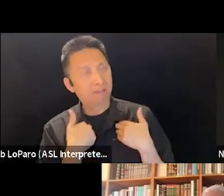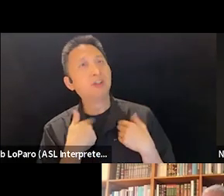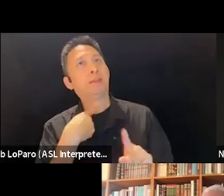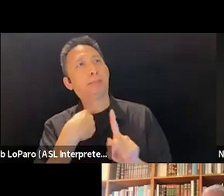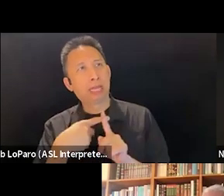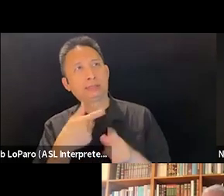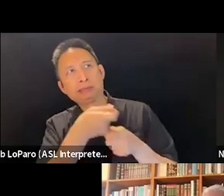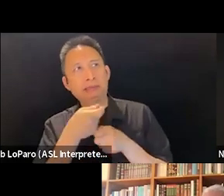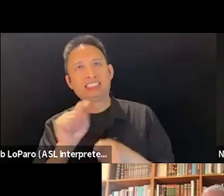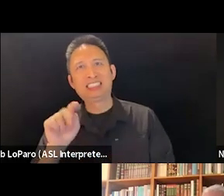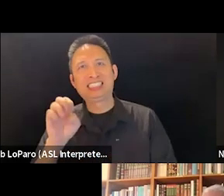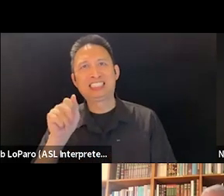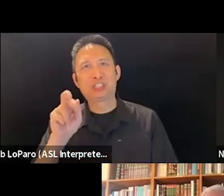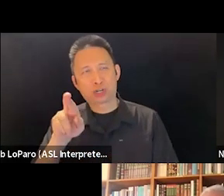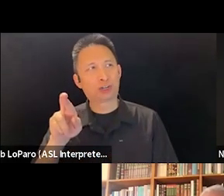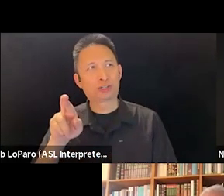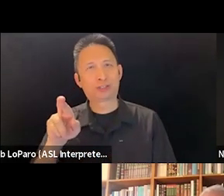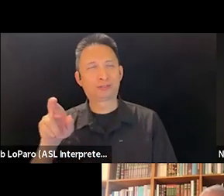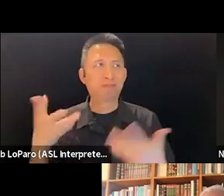So I'm watching the teaser and the 40 minutes.